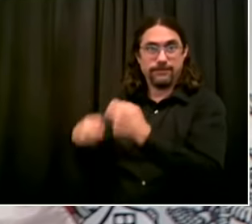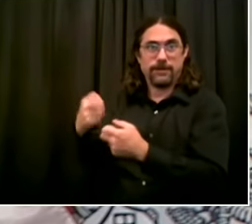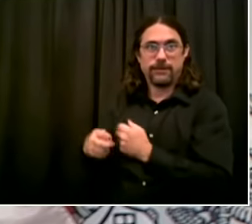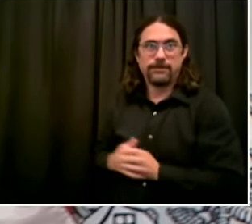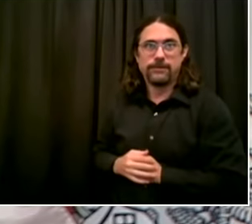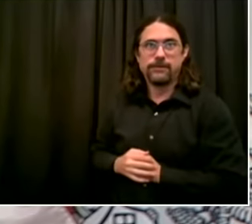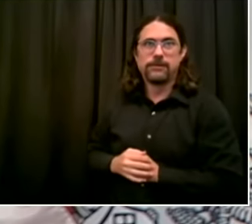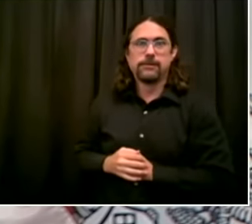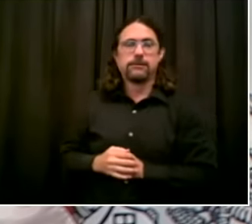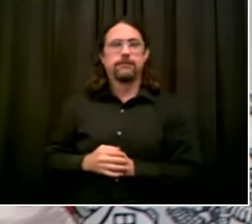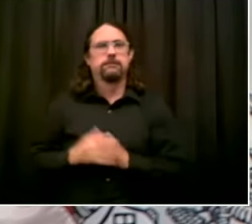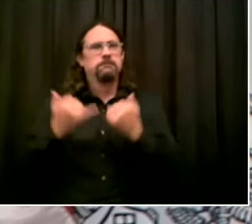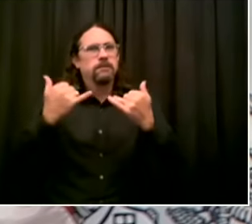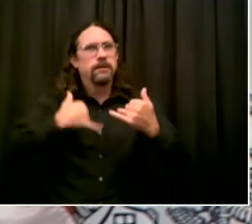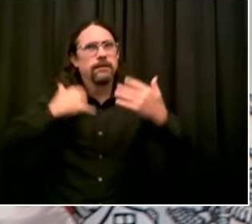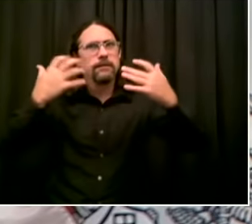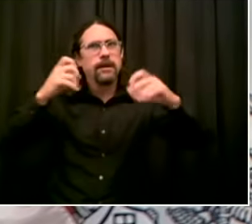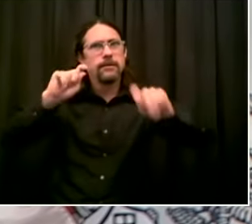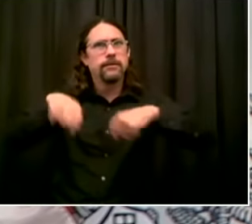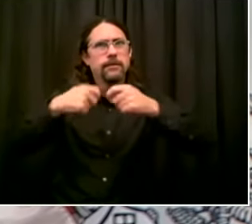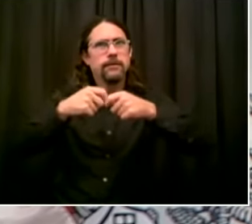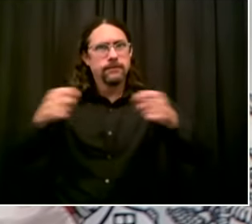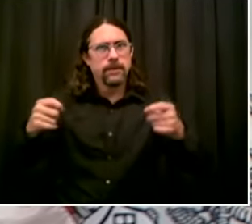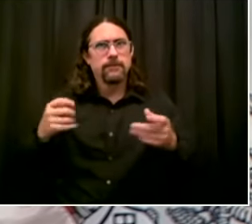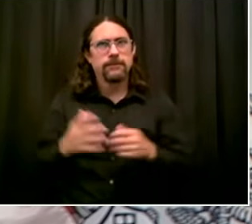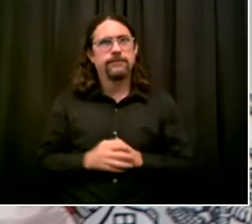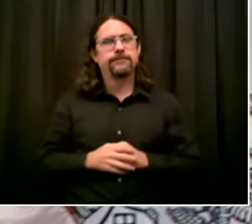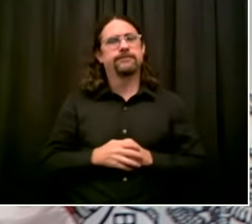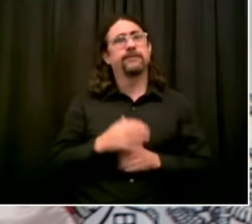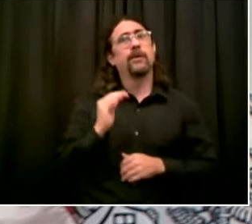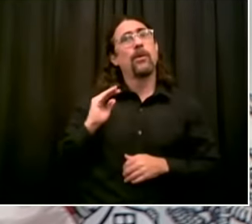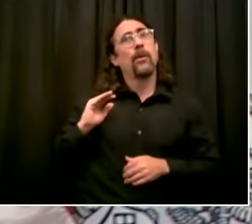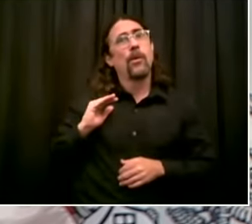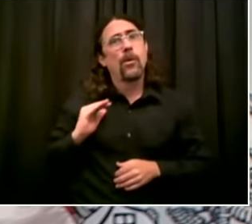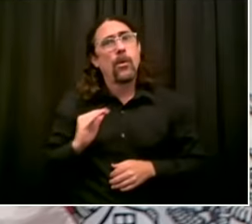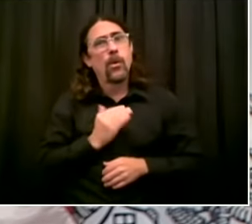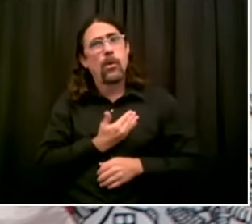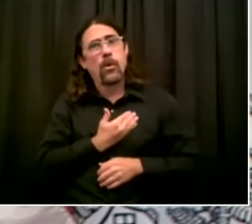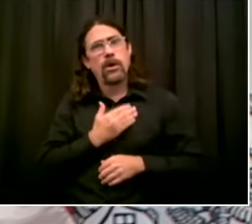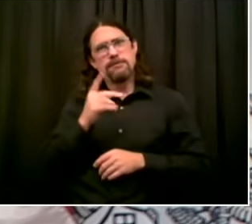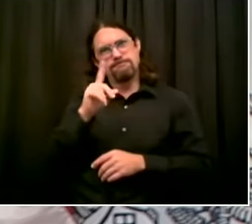NO, I DON'T BELIEVE THIS MISTAKE BY THE BOARD OF ELECTIONS WILL DISSUADE PEOPLE